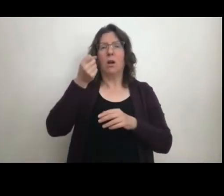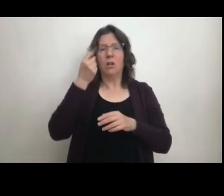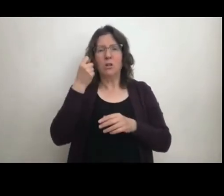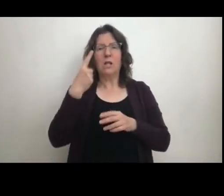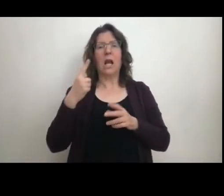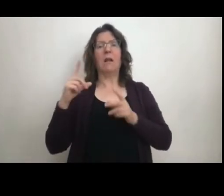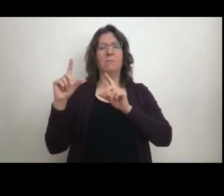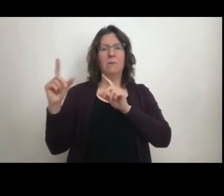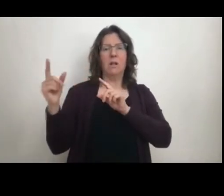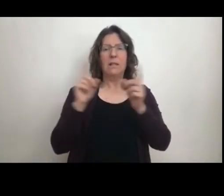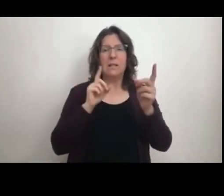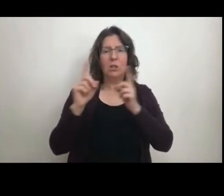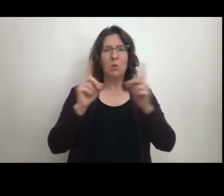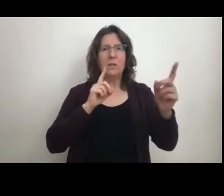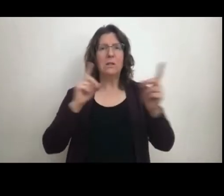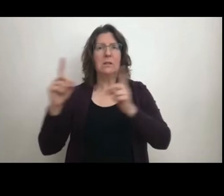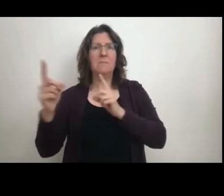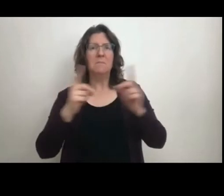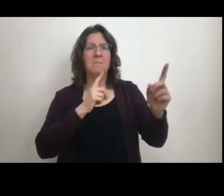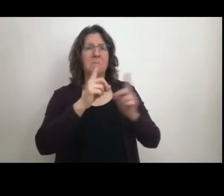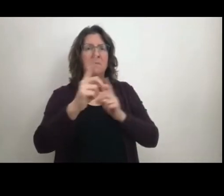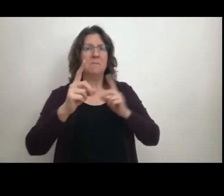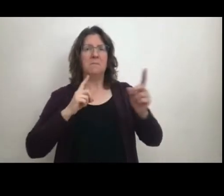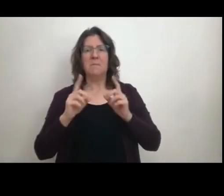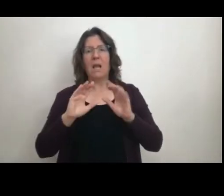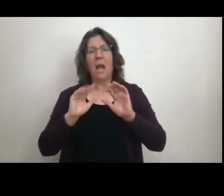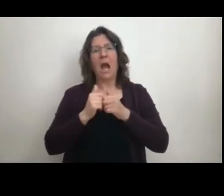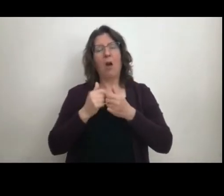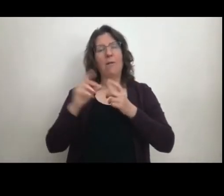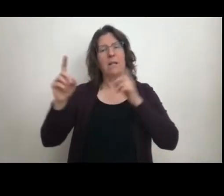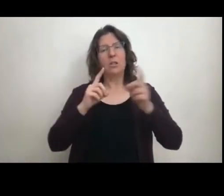The students began to understand the discourse.